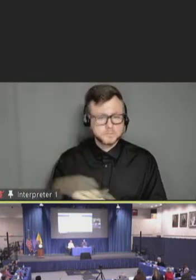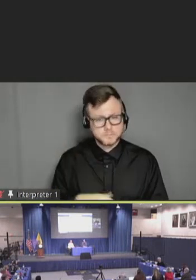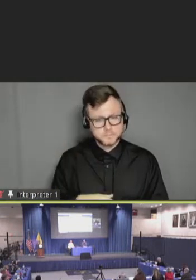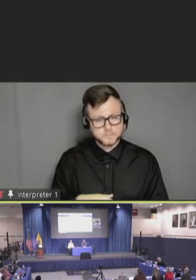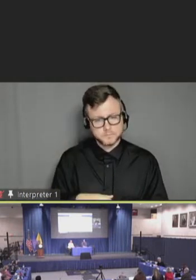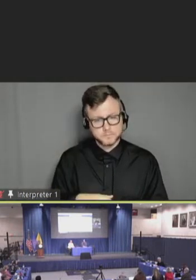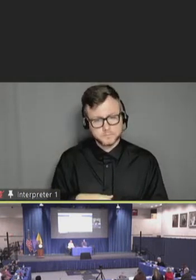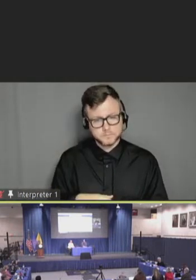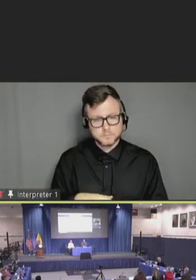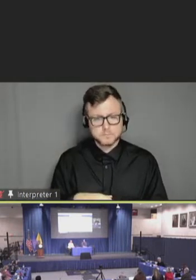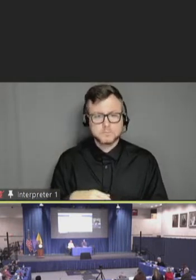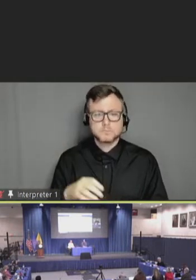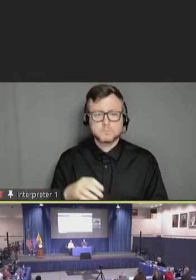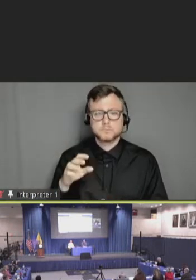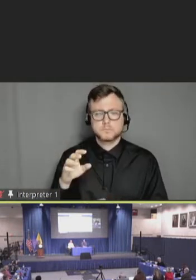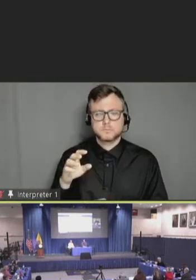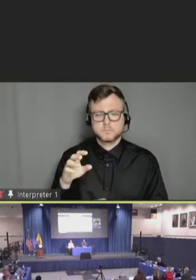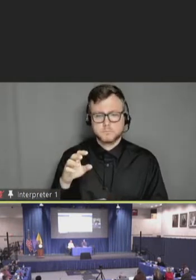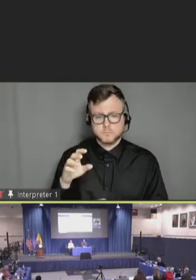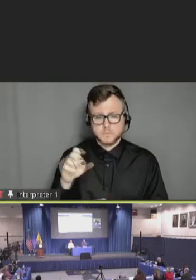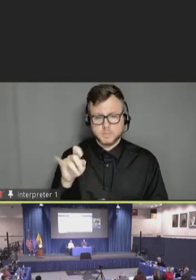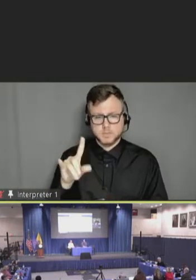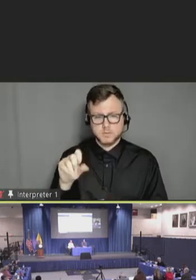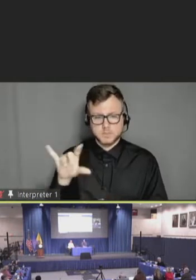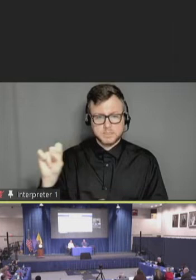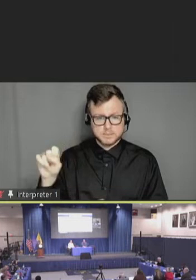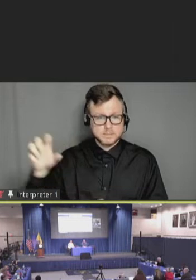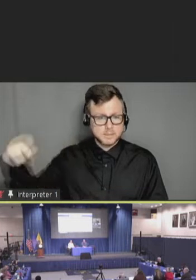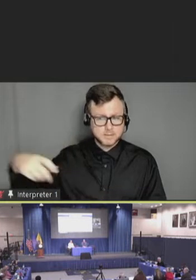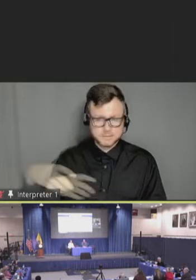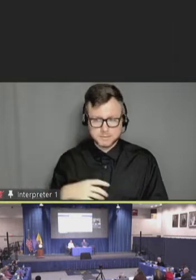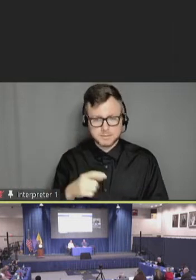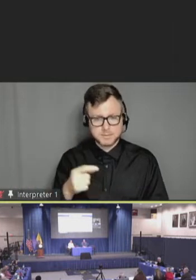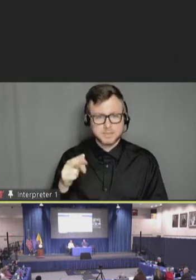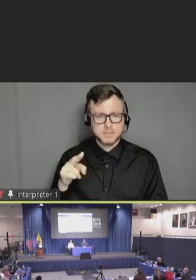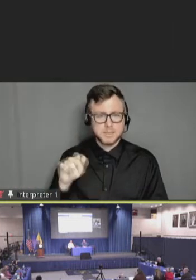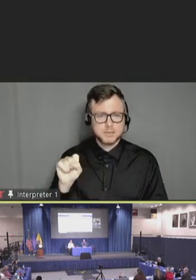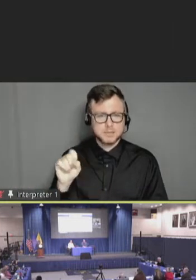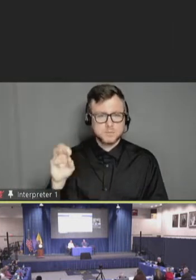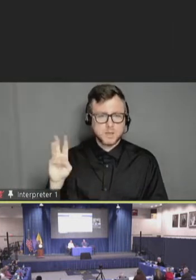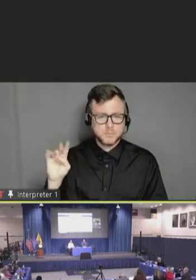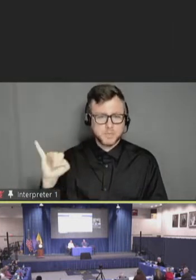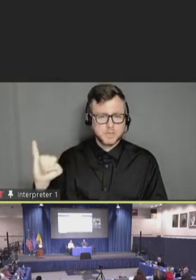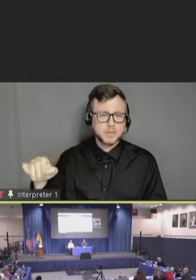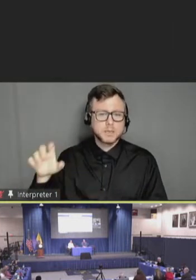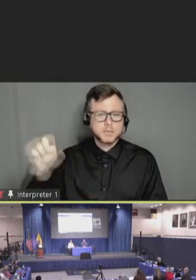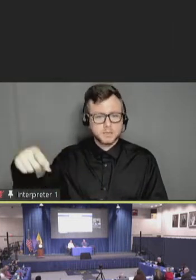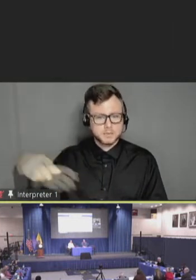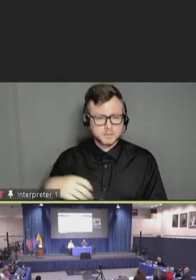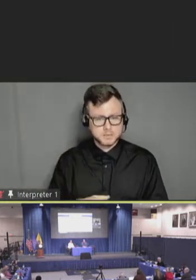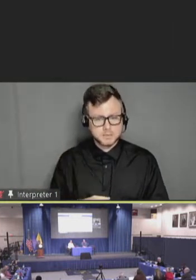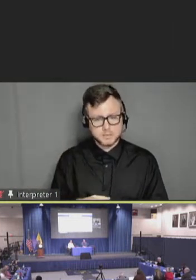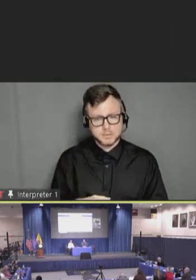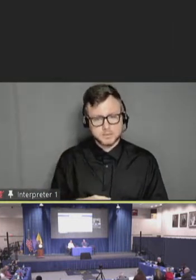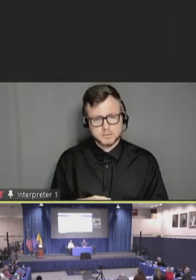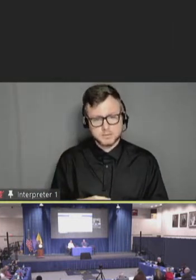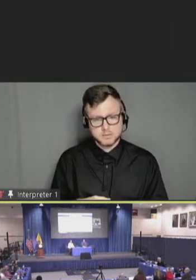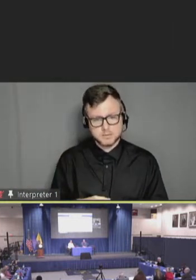Ann Aikin: Winona Stoltzfus? Winona Stoltzfus: Yes. Ann Aikin: Geeta Swamy? Geeta Swamy: Yes.